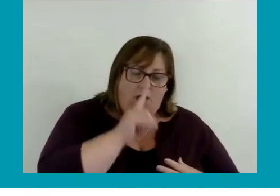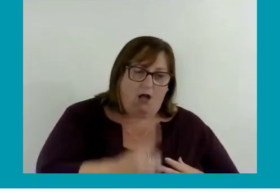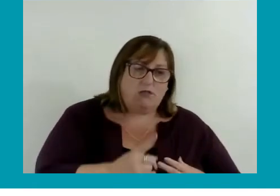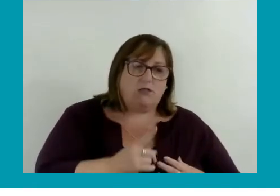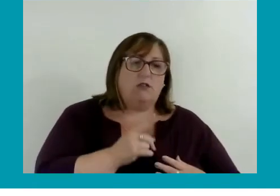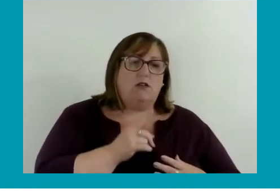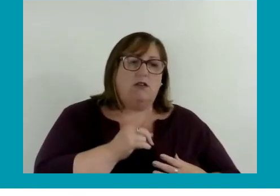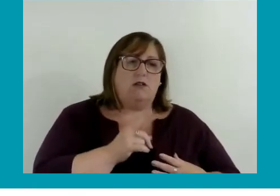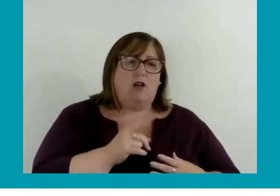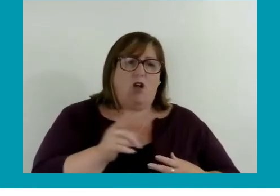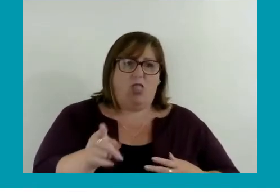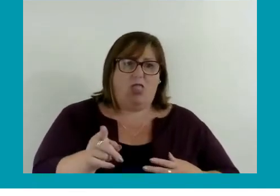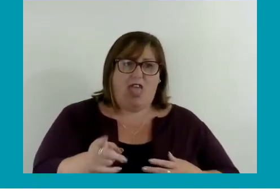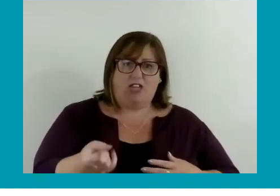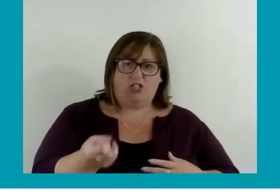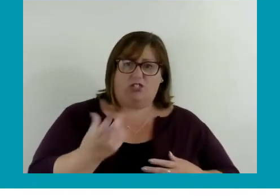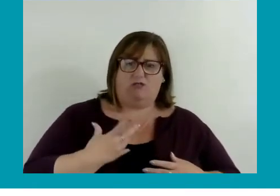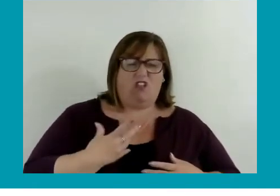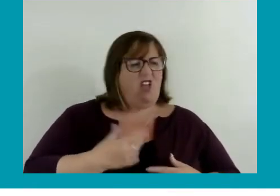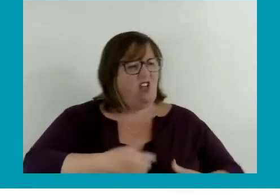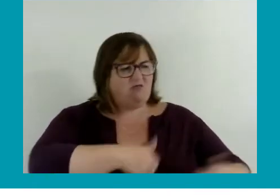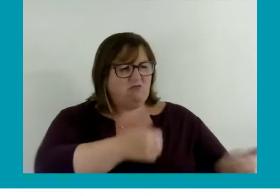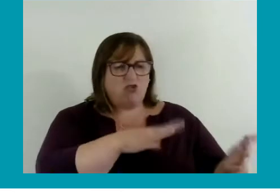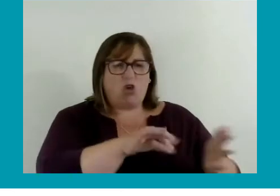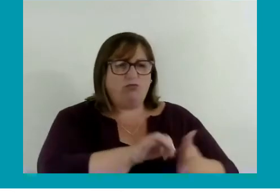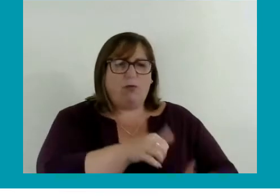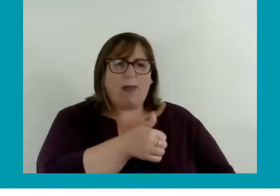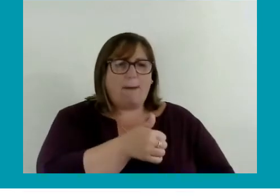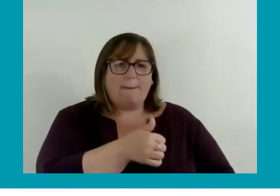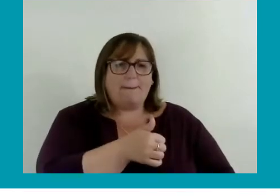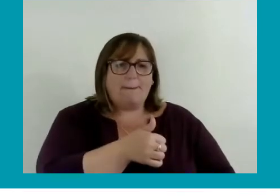they said oh by the way after you've finished three months you can work from home